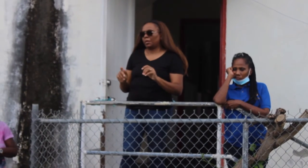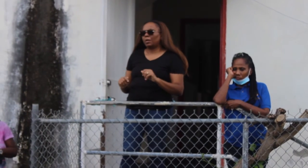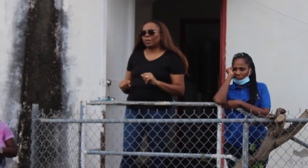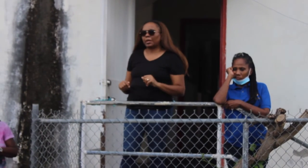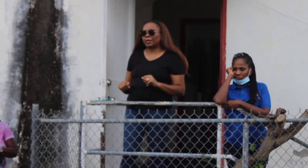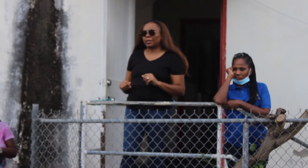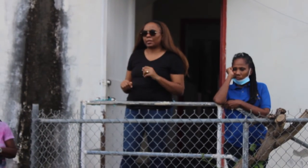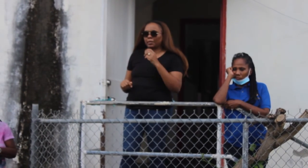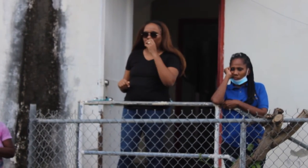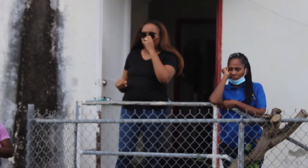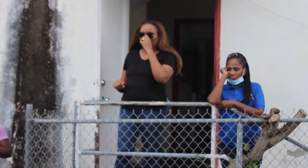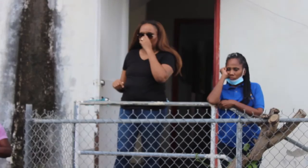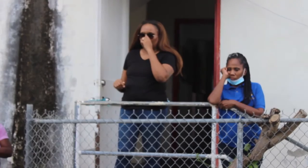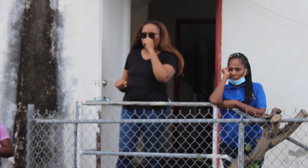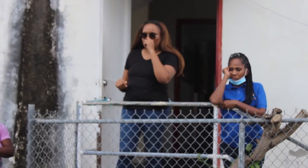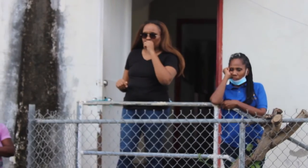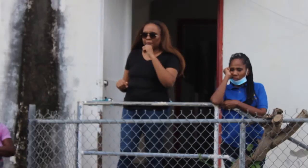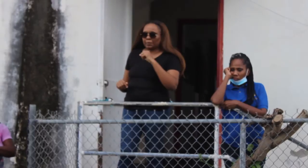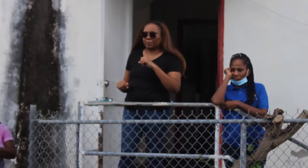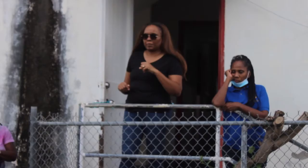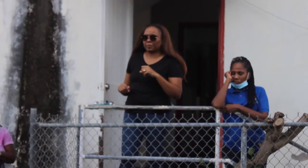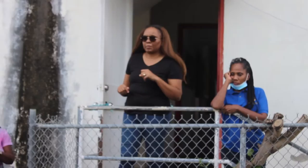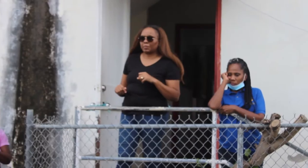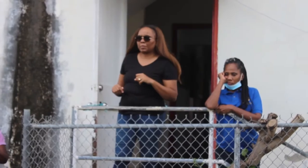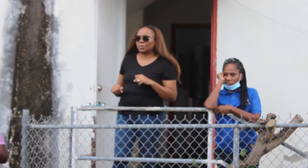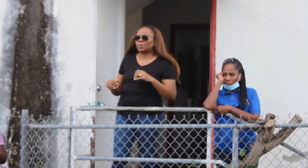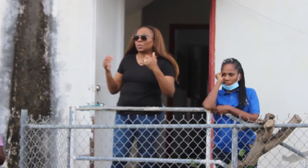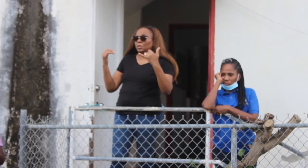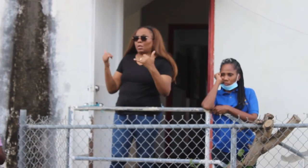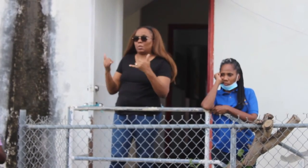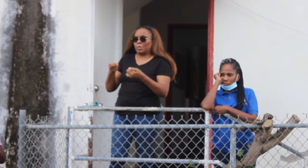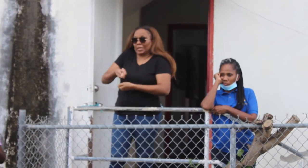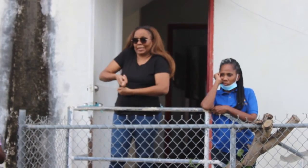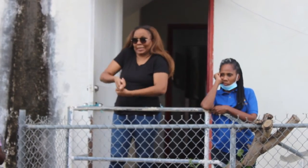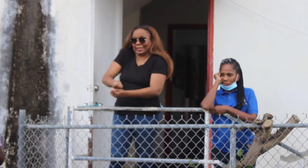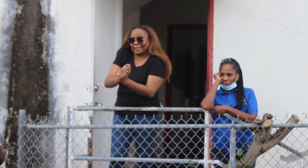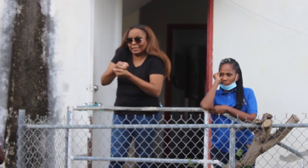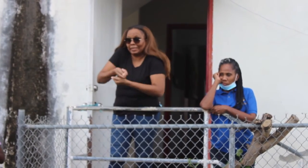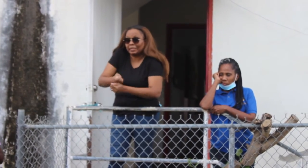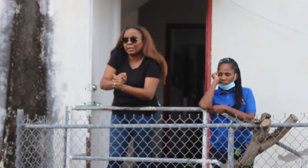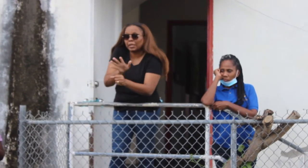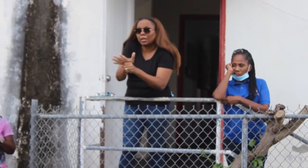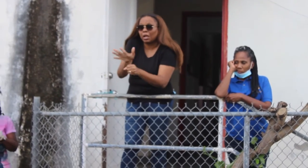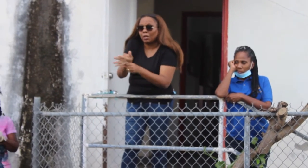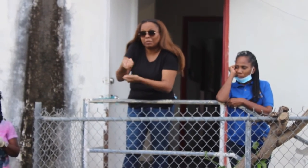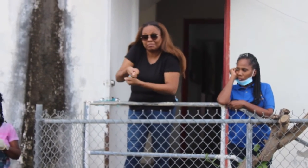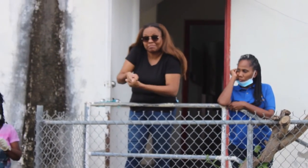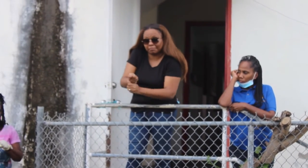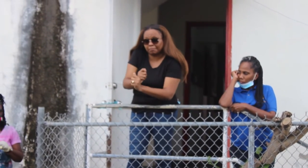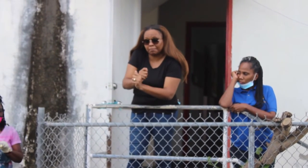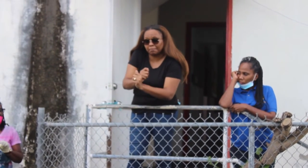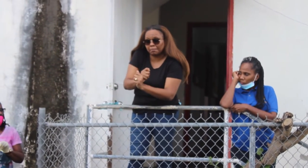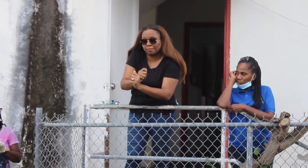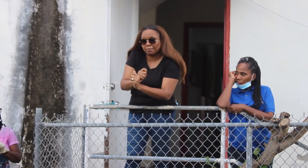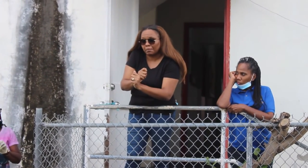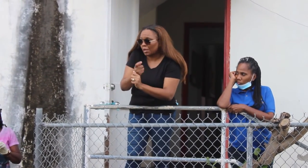so the practice of minimal tillage would just take the horse i didn't think enough to plant the plant